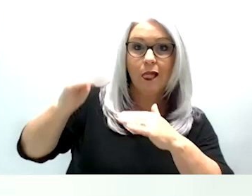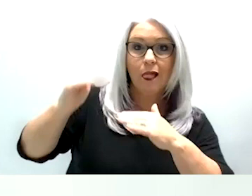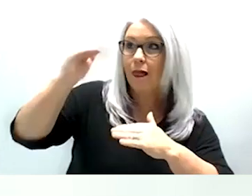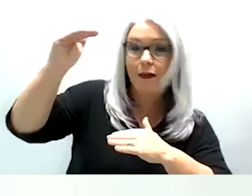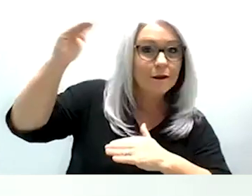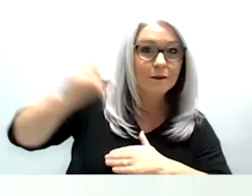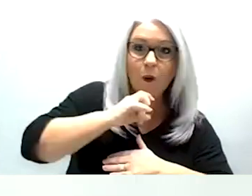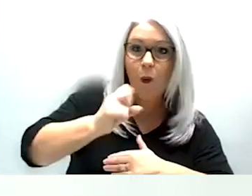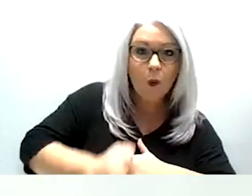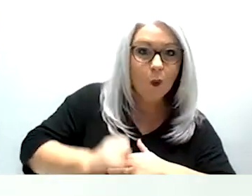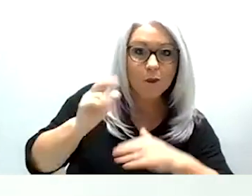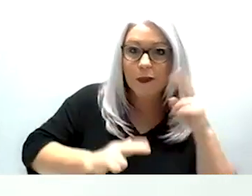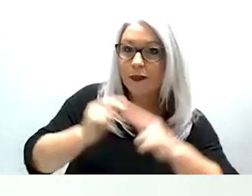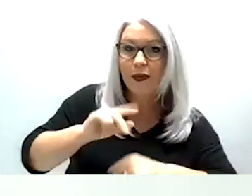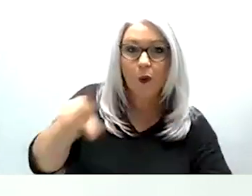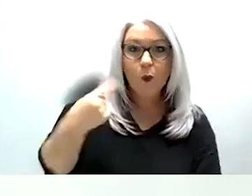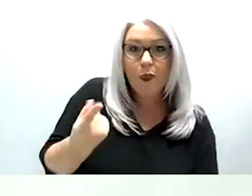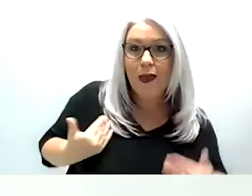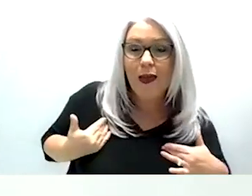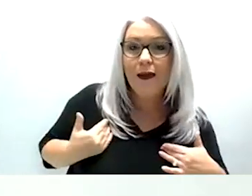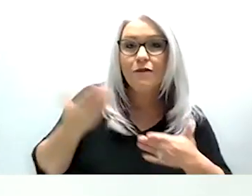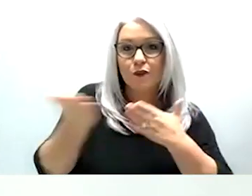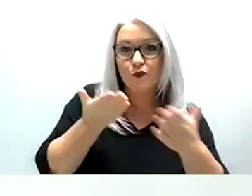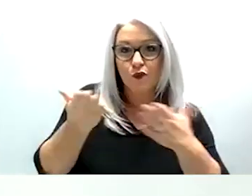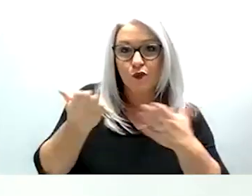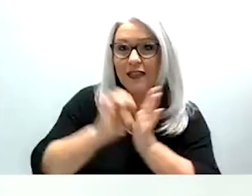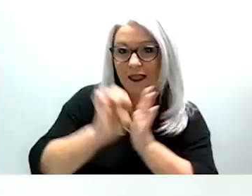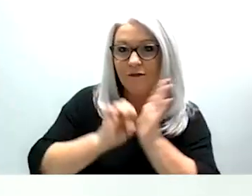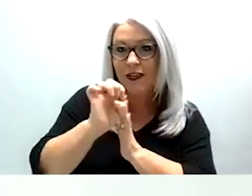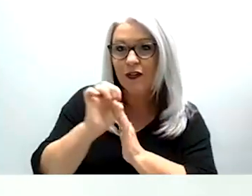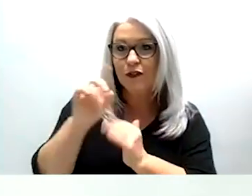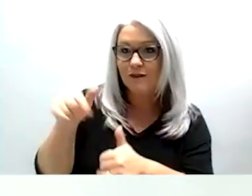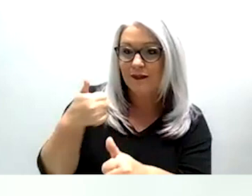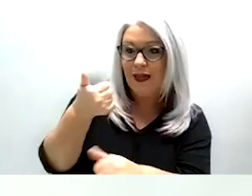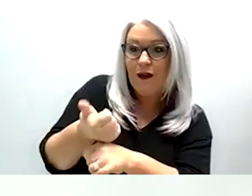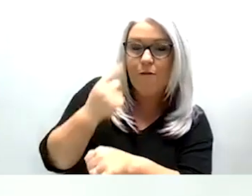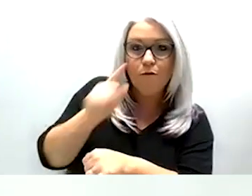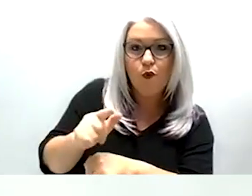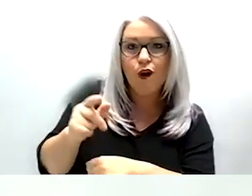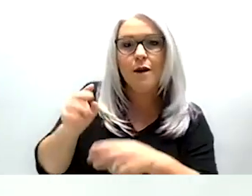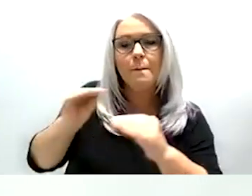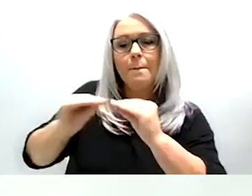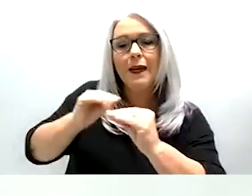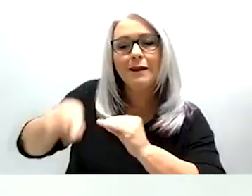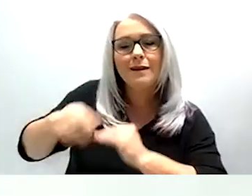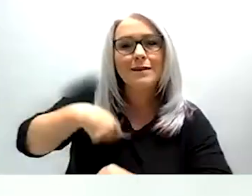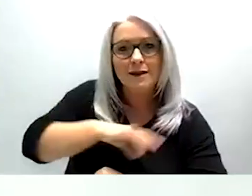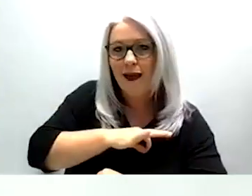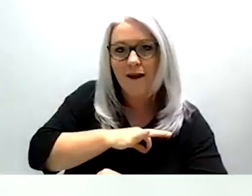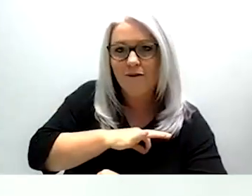building on the college campus and they are old and have service elevators usually reserved for maintenance staff. As a reasonable accommodation